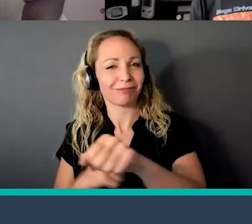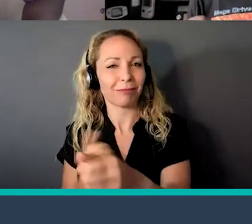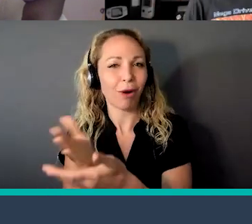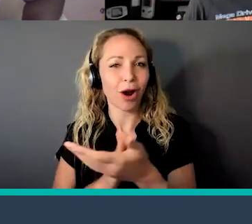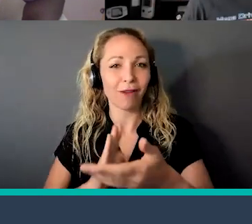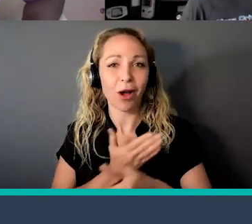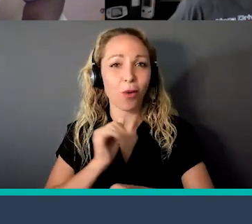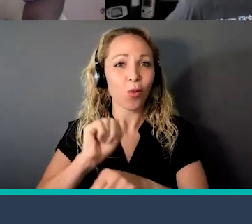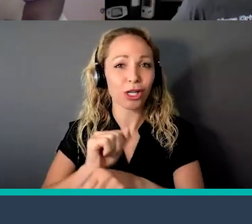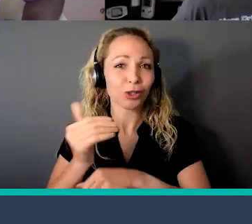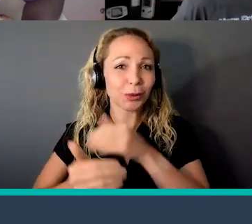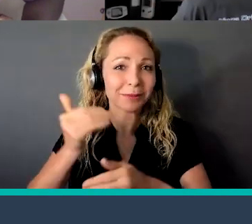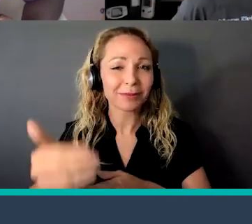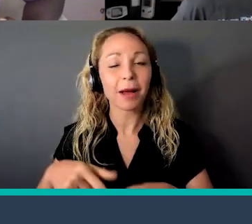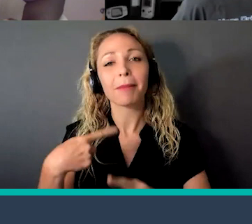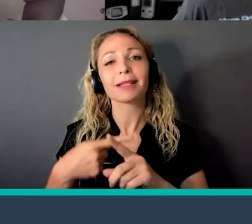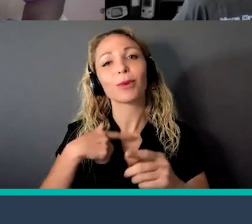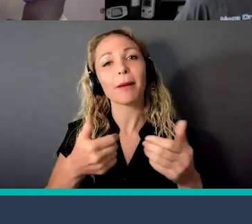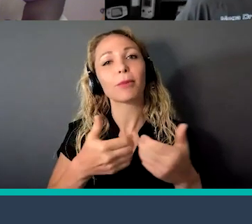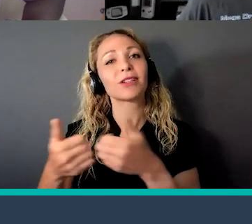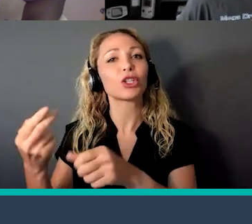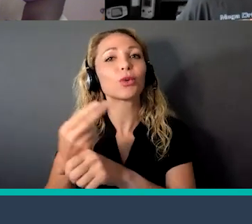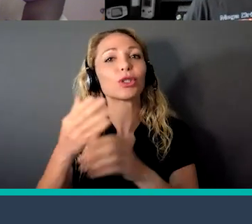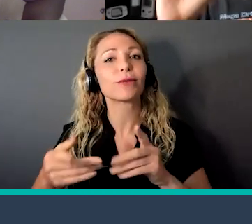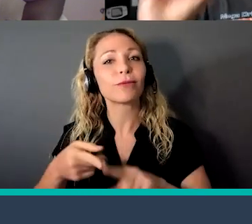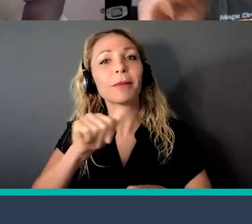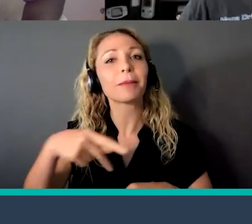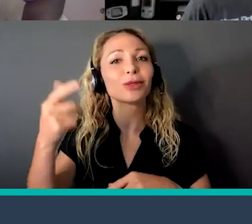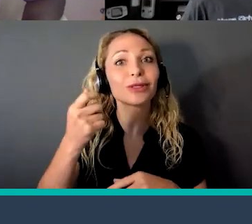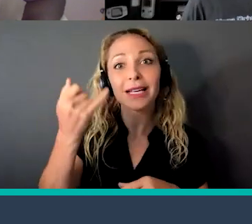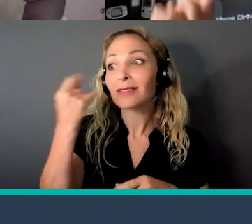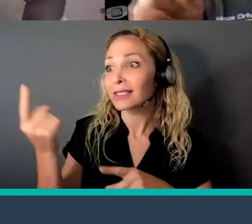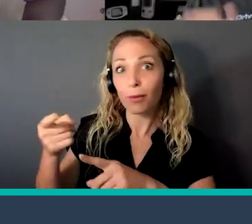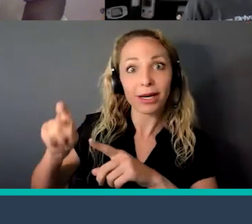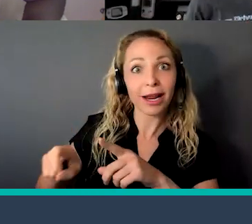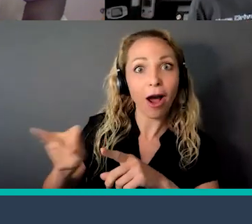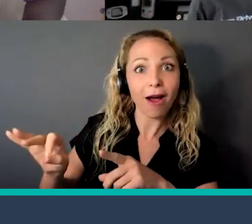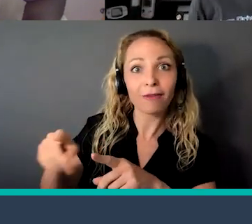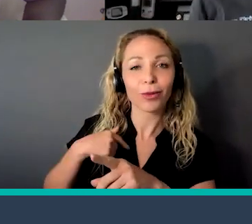IF SOMEONE NEEDS TO BE TURNED OFF, OR TURN THEM ON RIGHT FROM HubSpot.